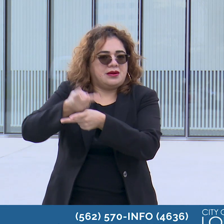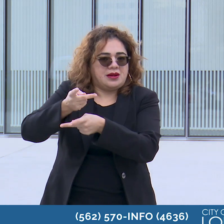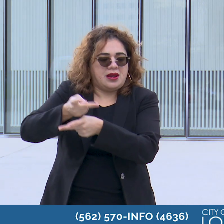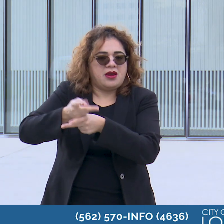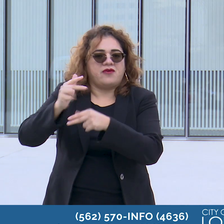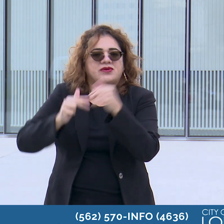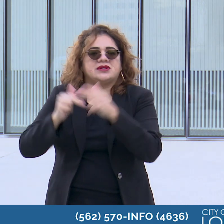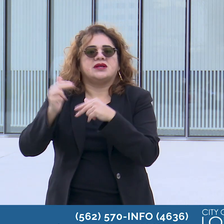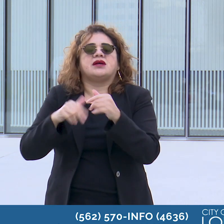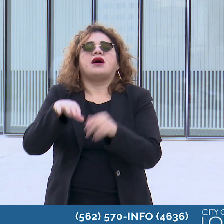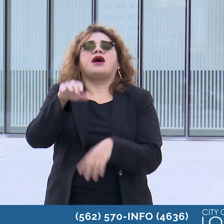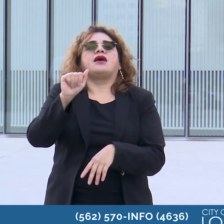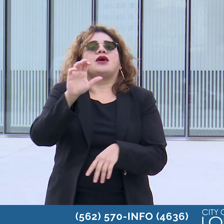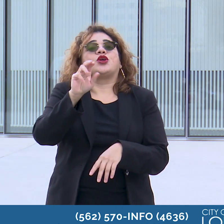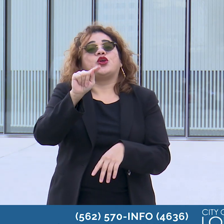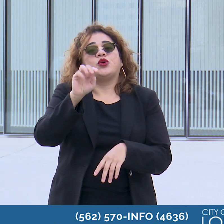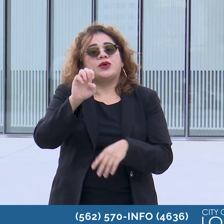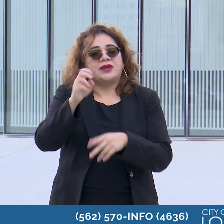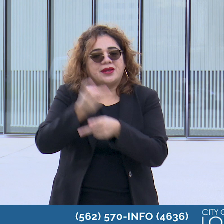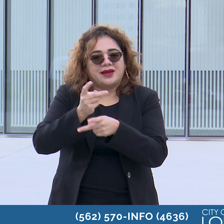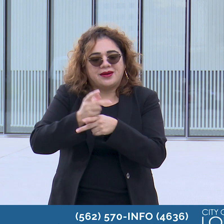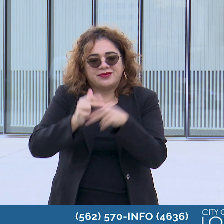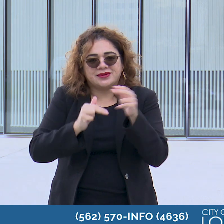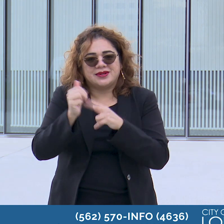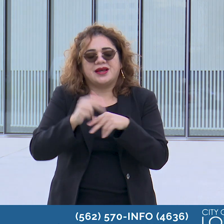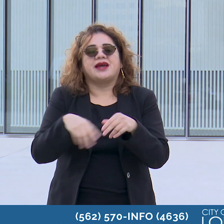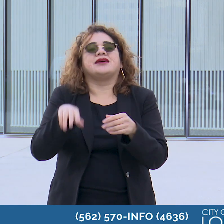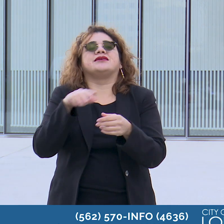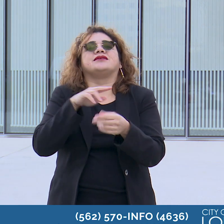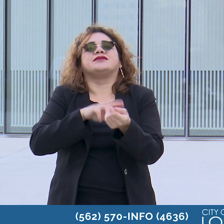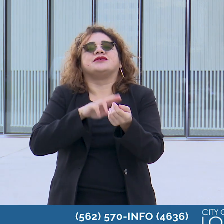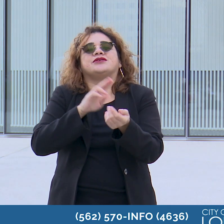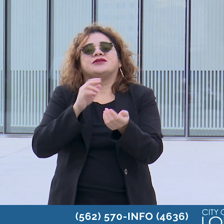those folks we are moving forward quickly.